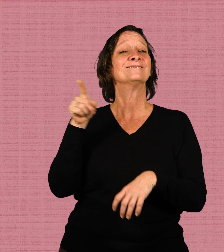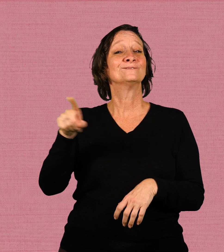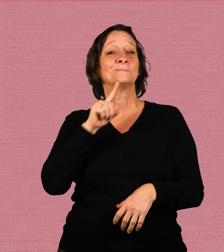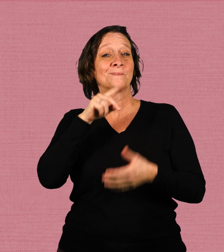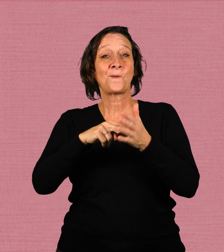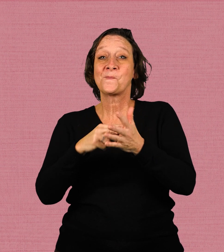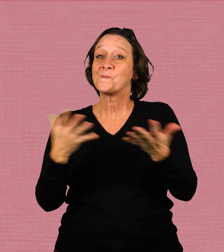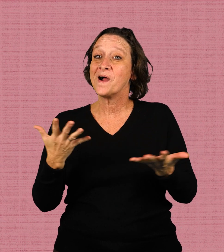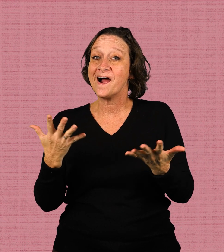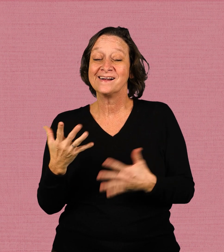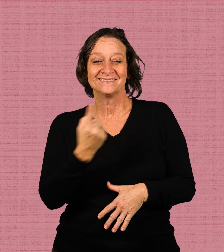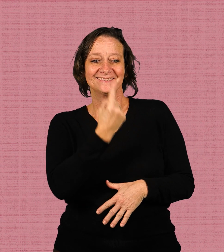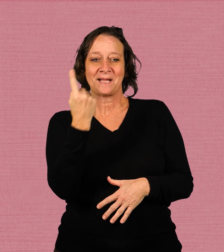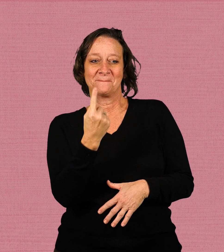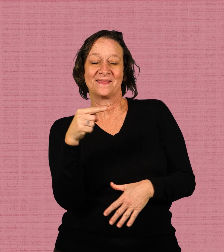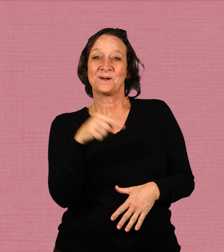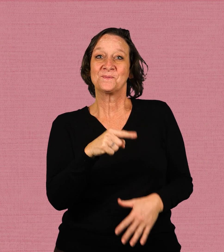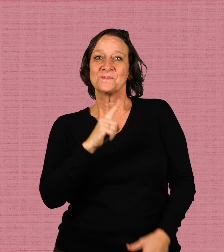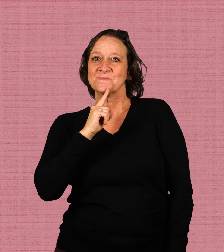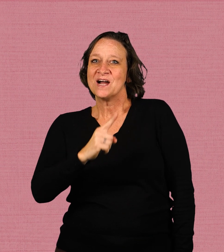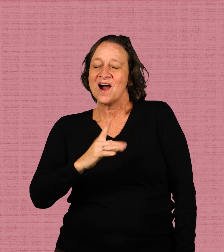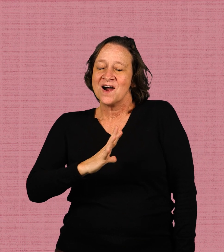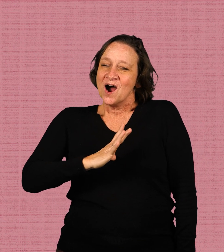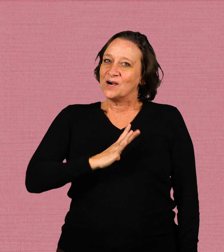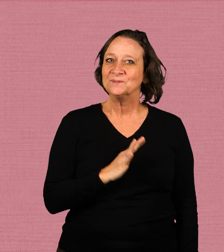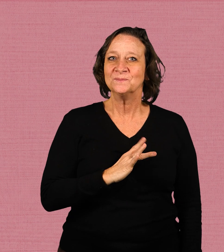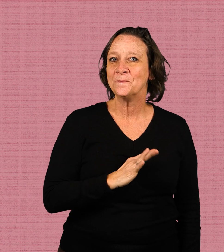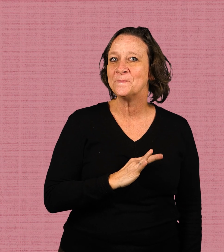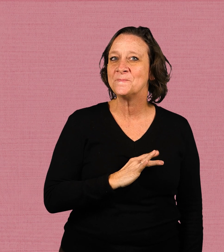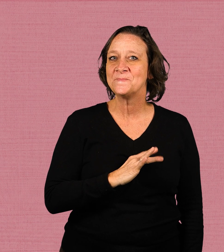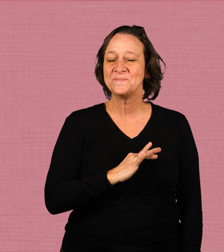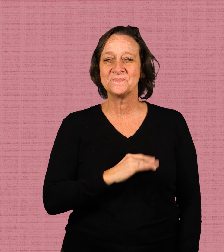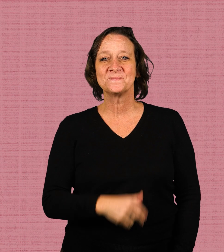she really means that something is awesome.